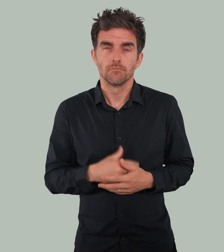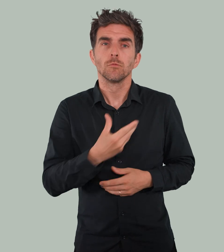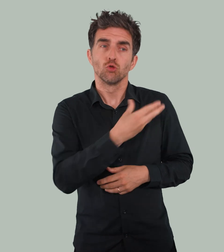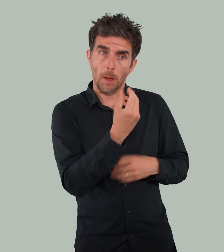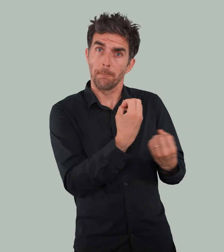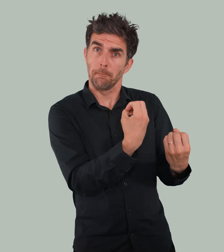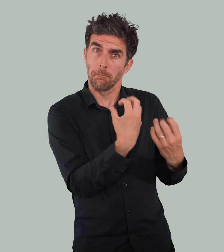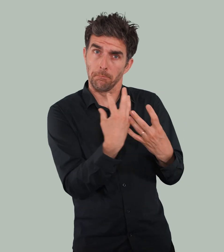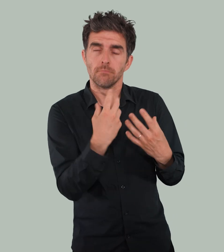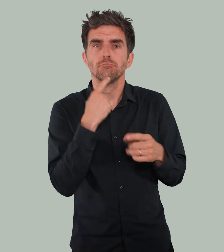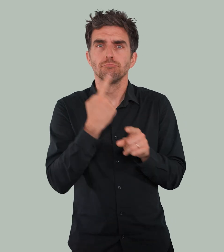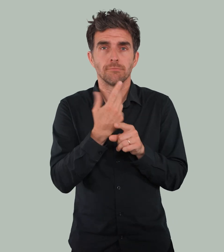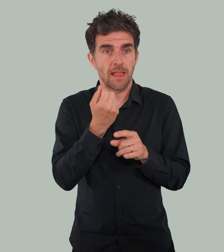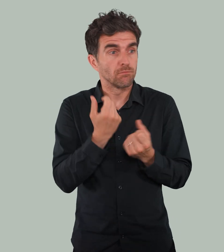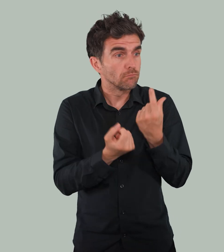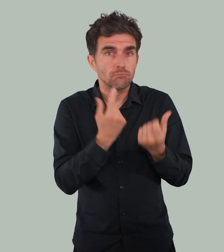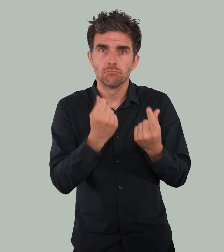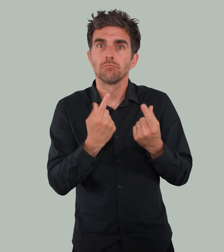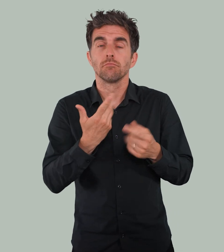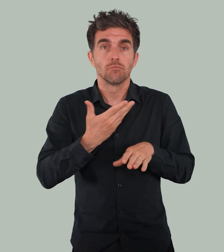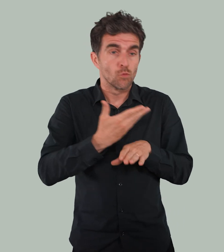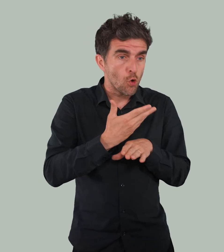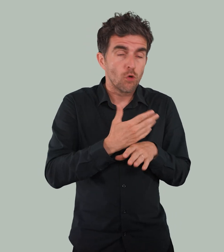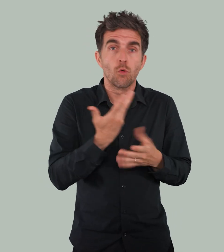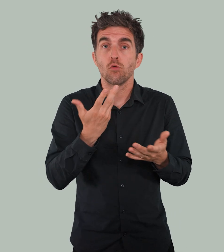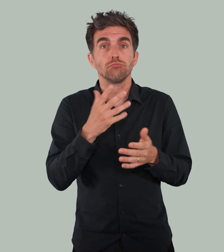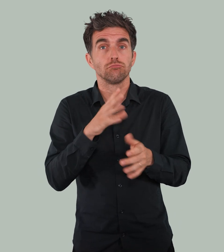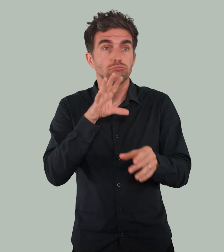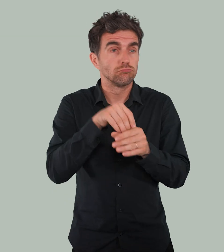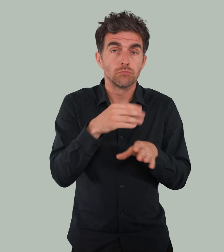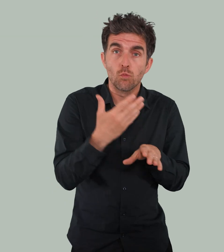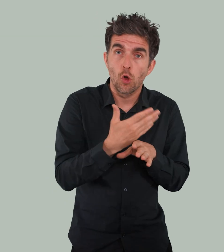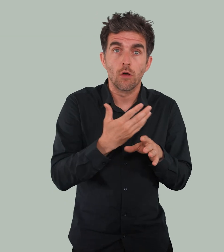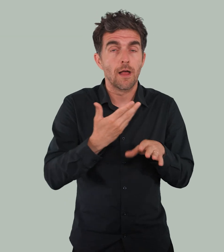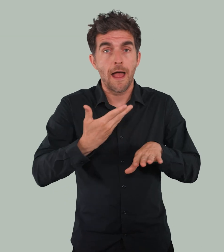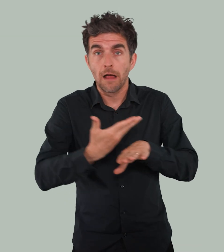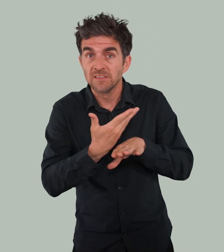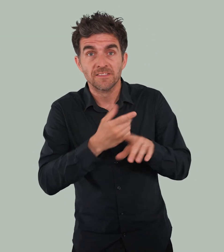Some respondents also refer to situations where being in work or taking part in work-related activity